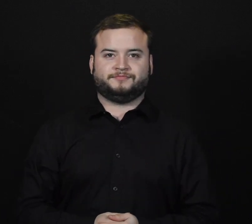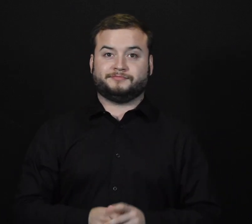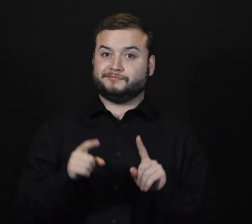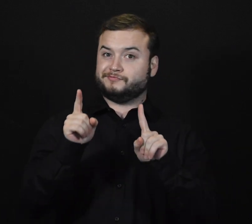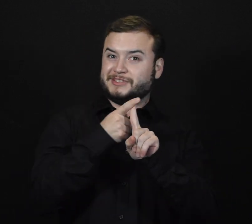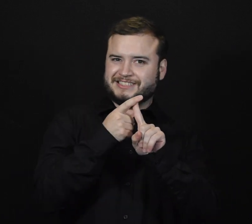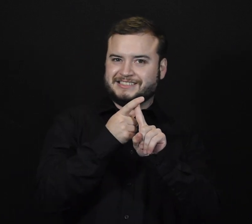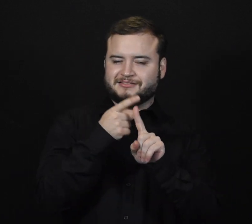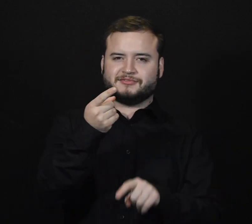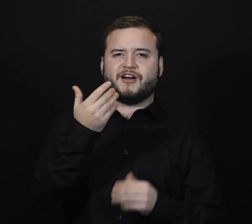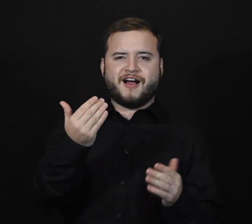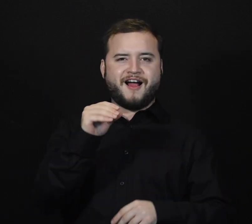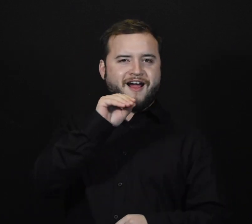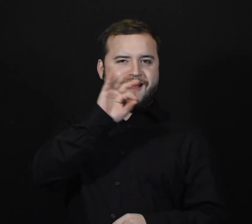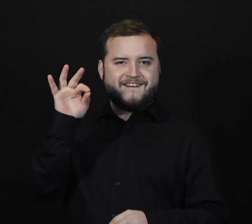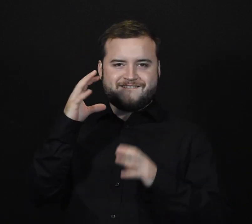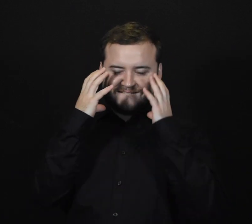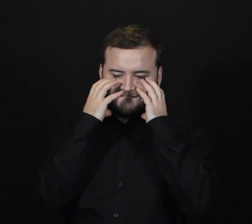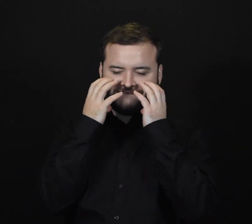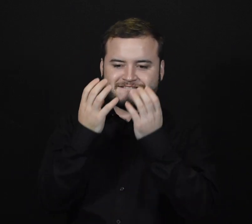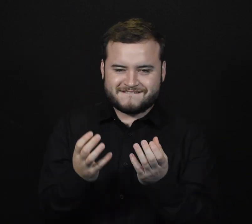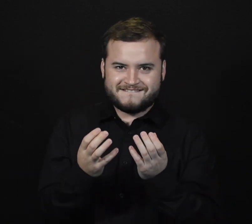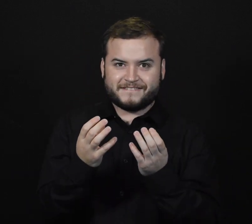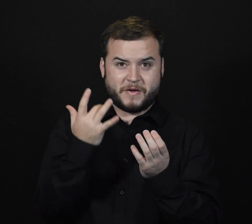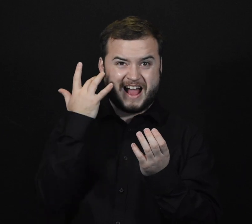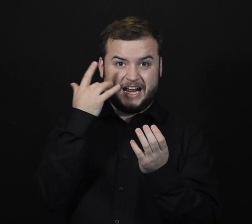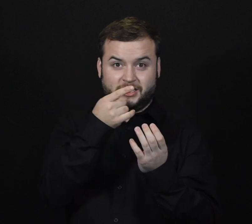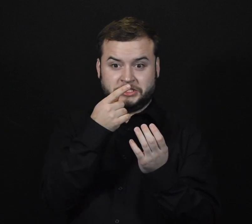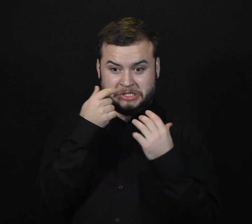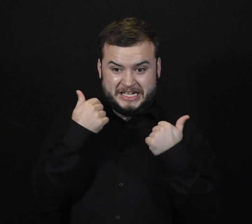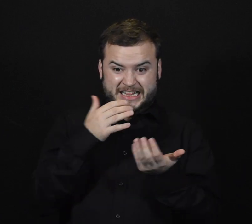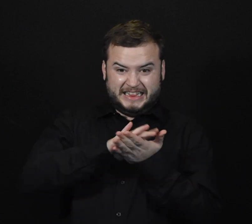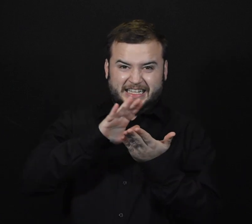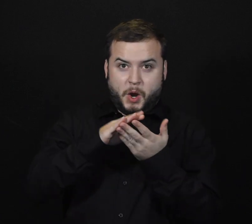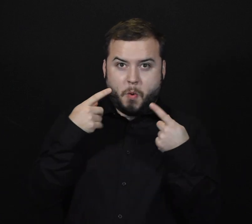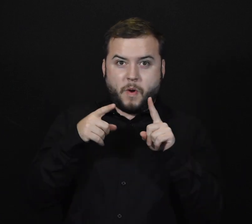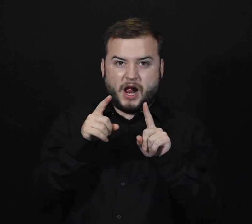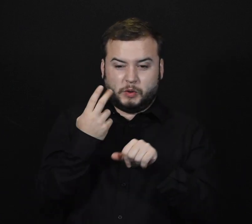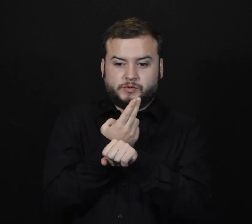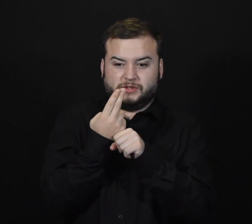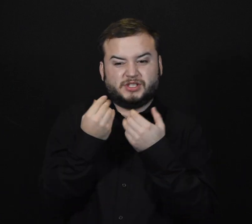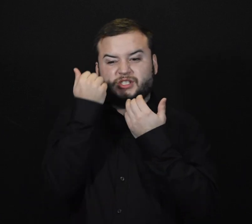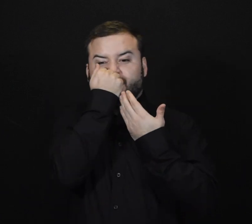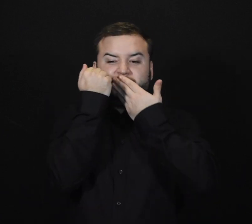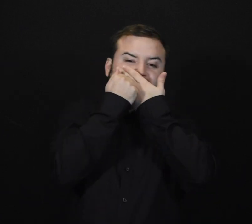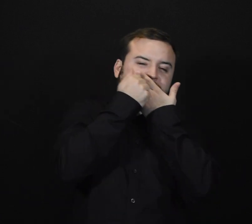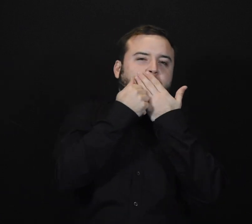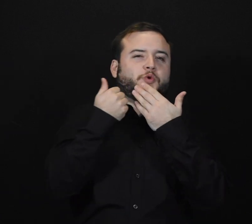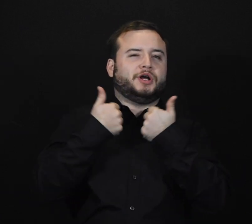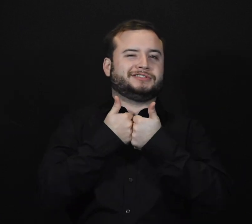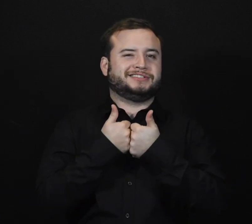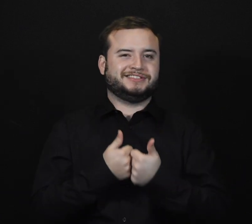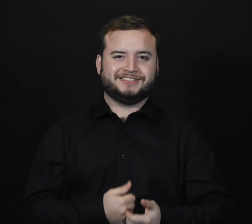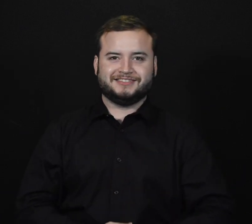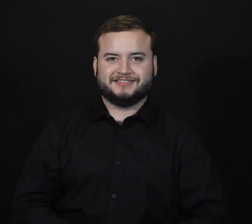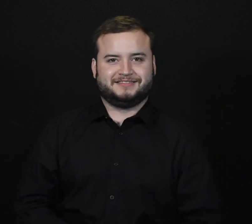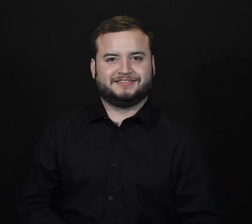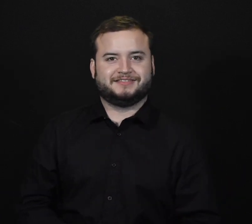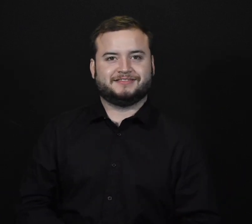Take your mask off first. It can be challenging to clean them while you are wearing it!